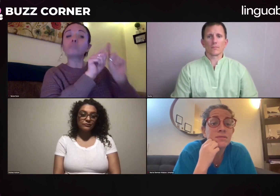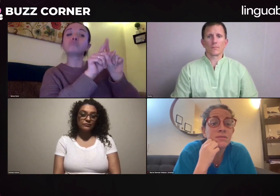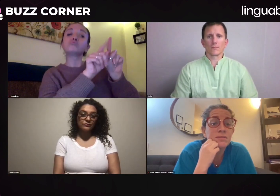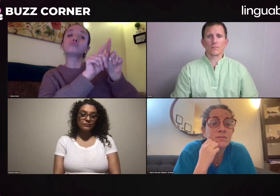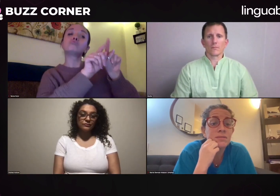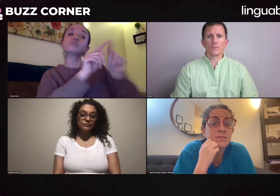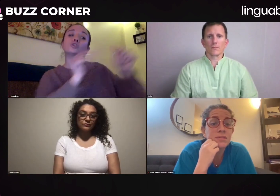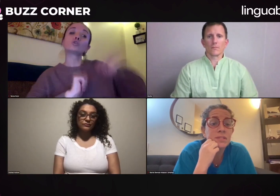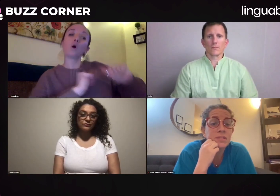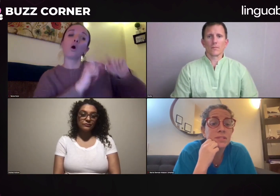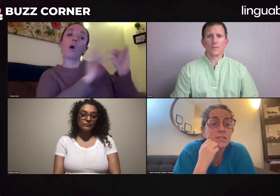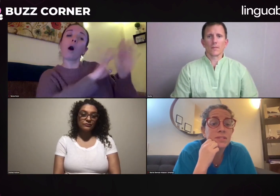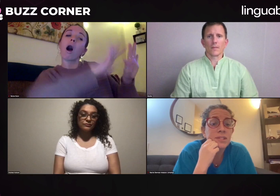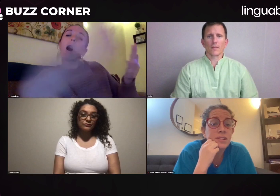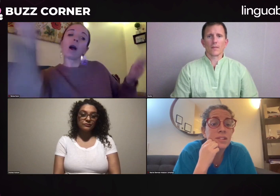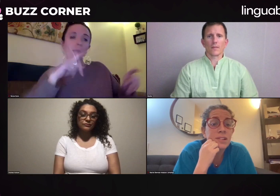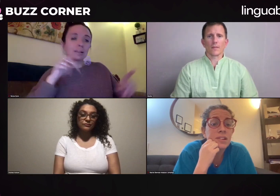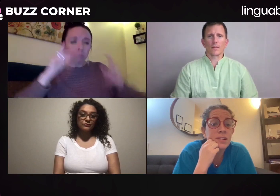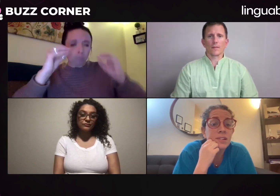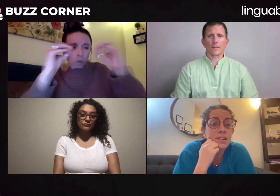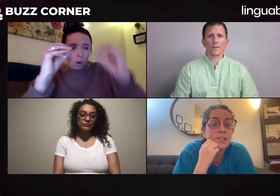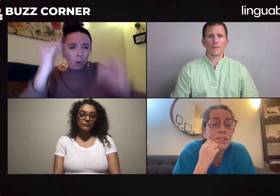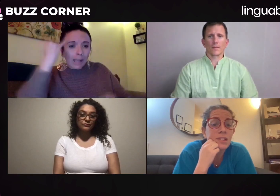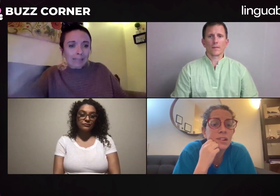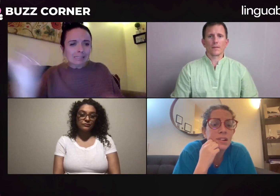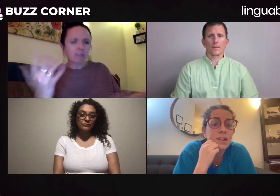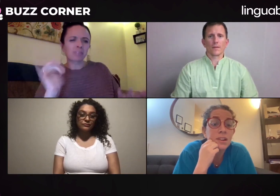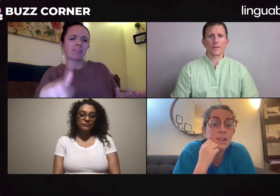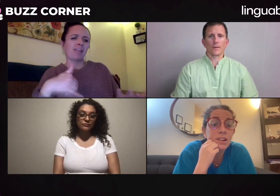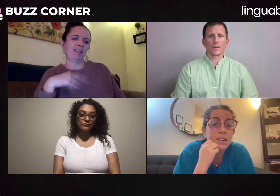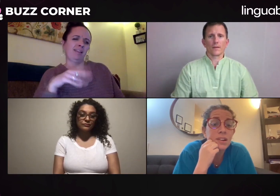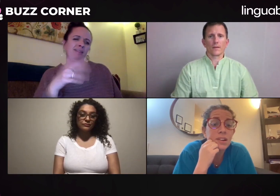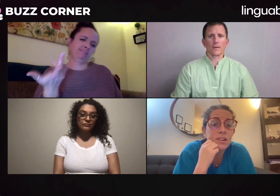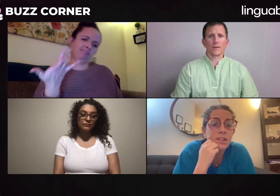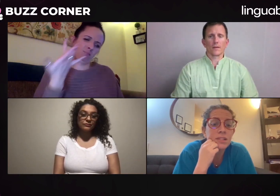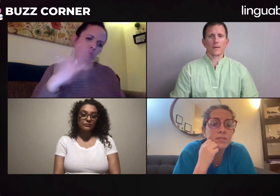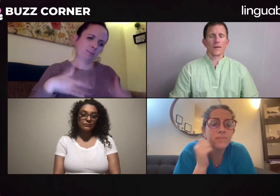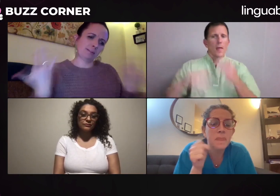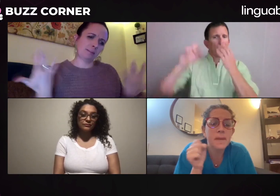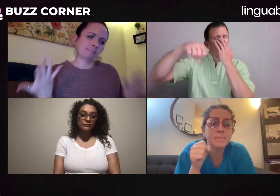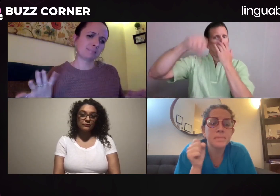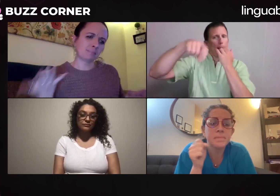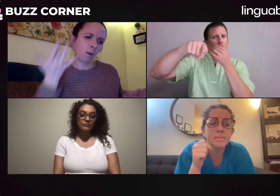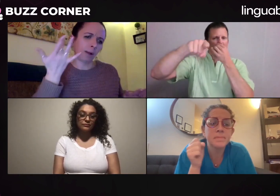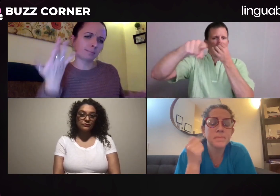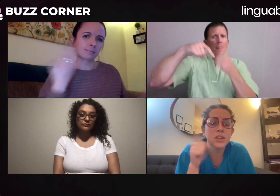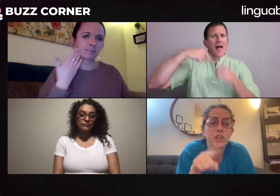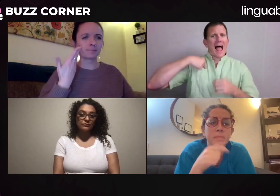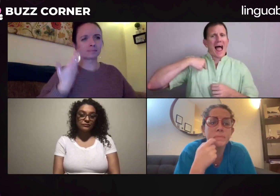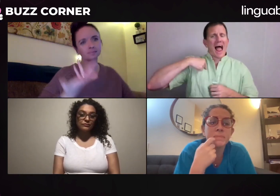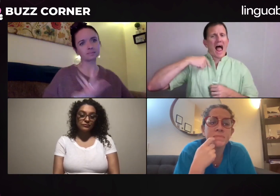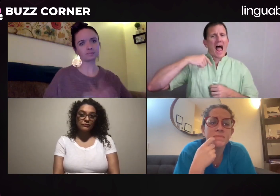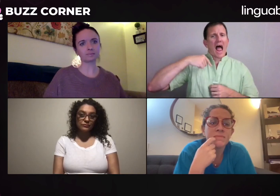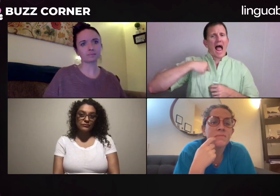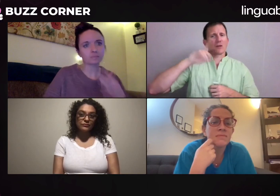and not just rely on the show organizers to get the information out, but also to share the flier and share that information.